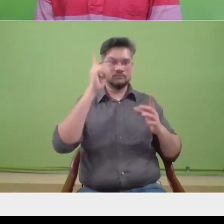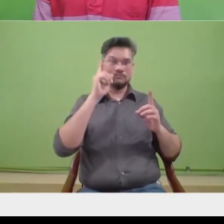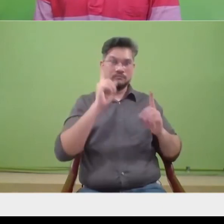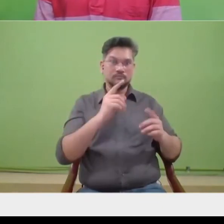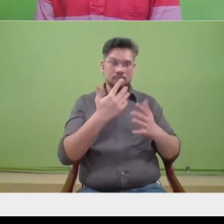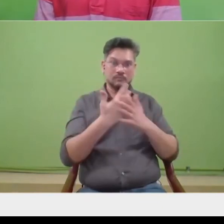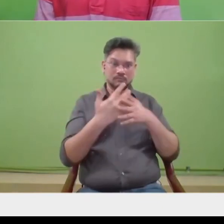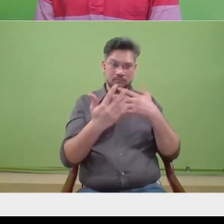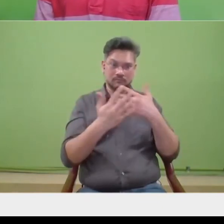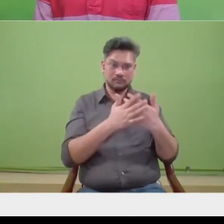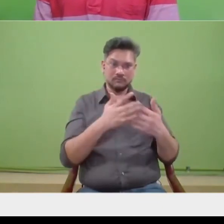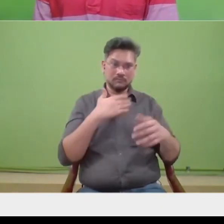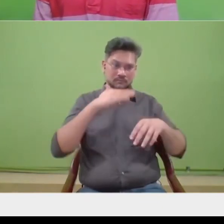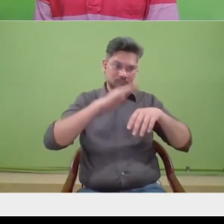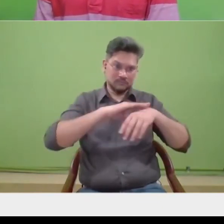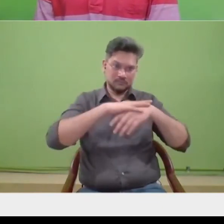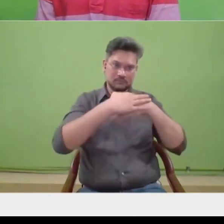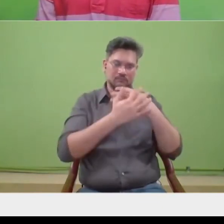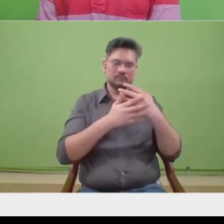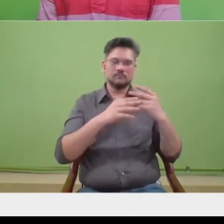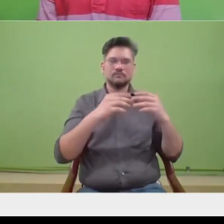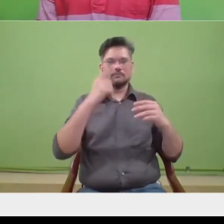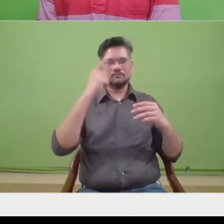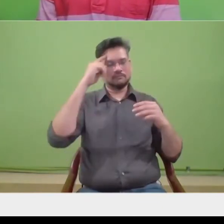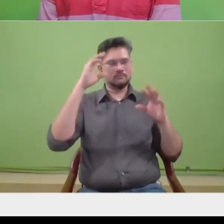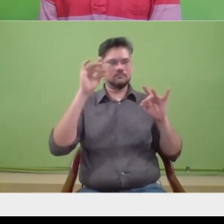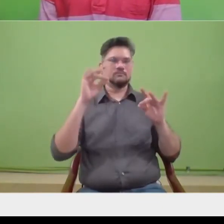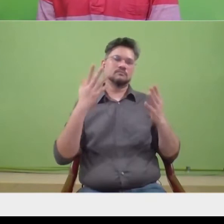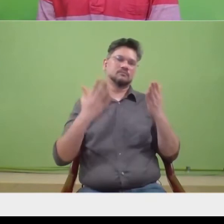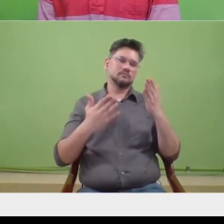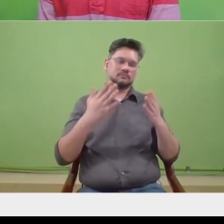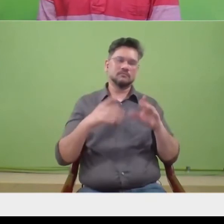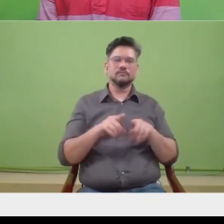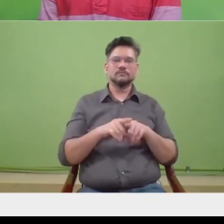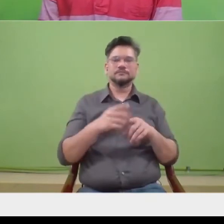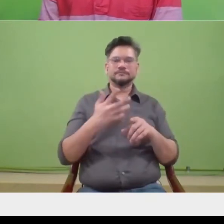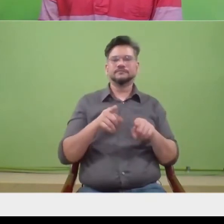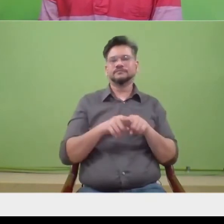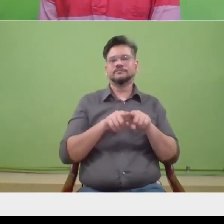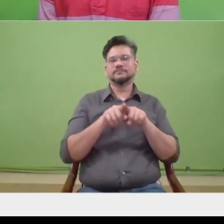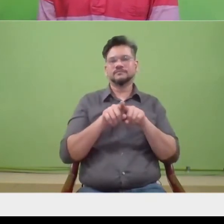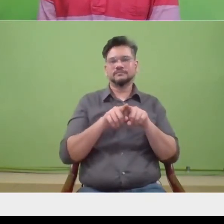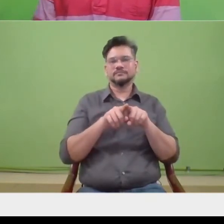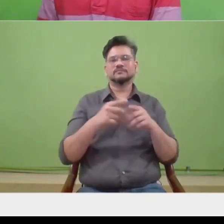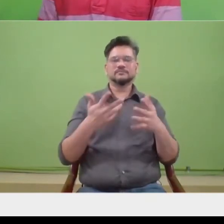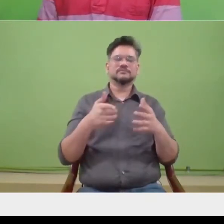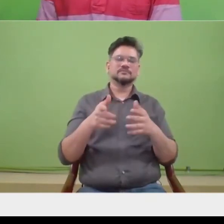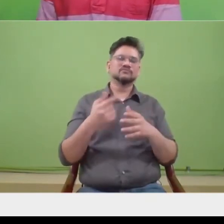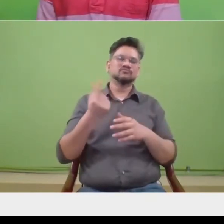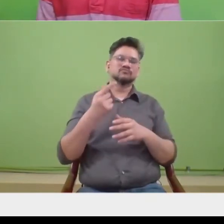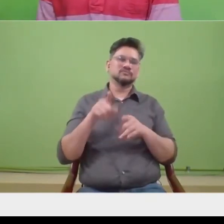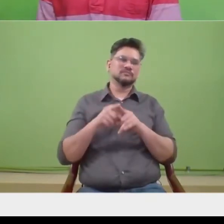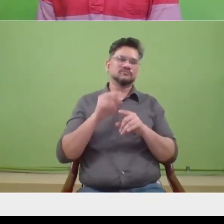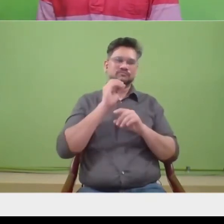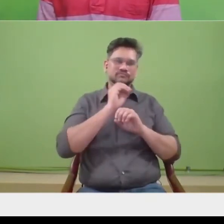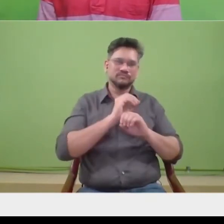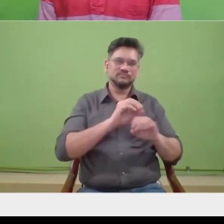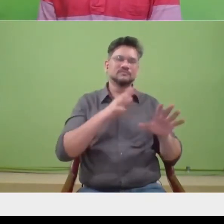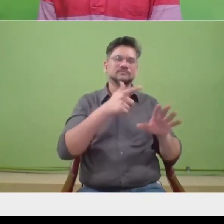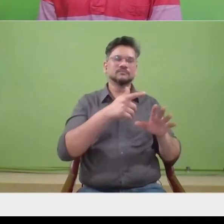one example which I normally use to show that this will aid in general improvement of education okay